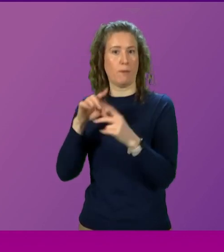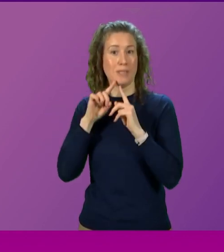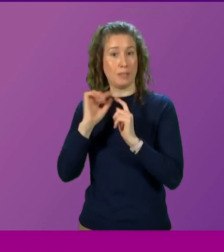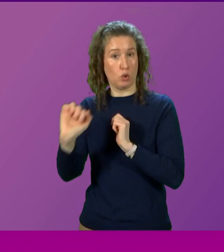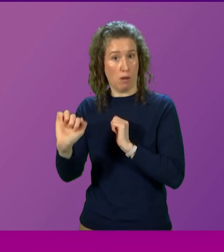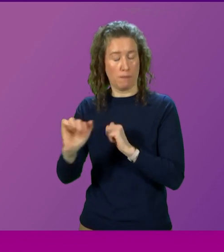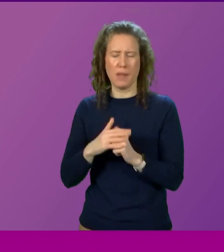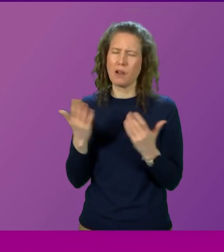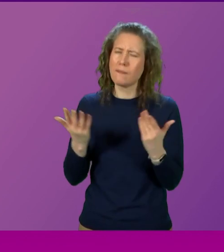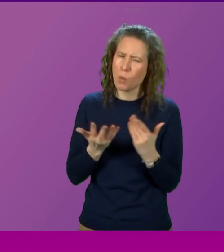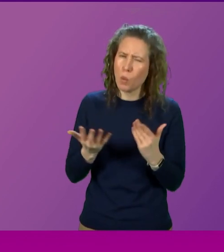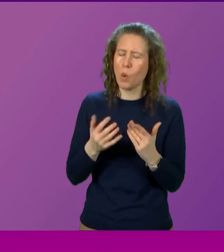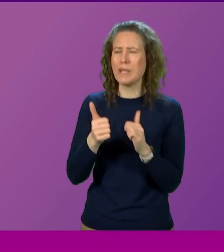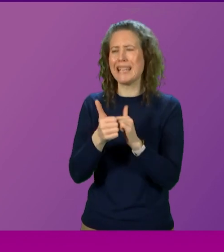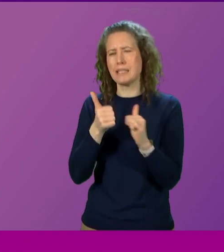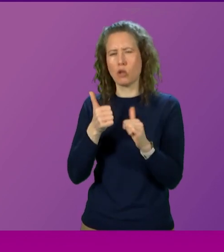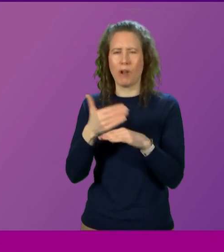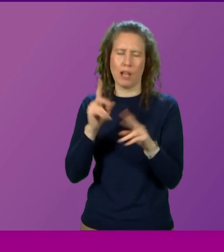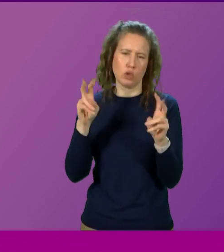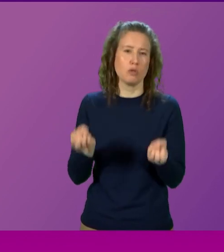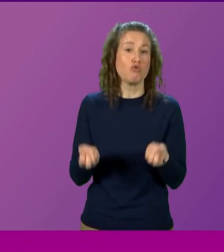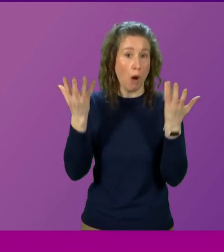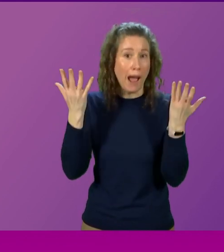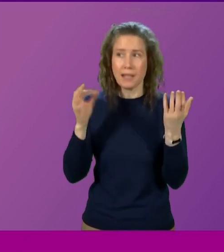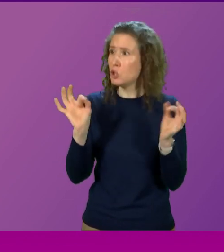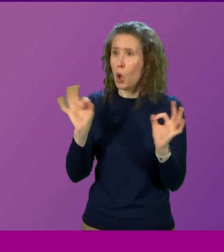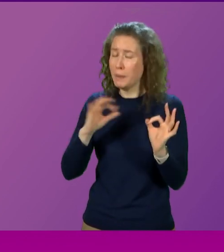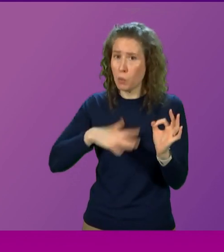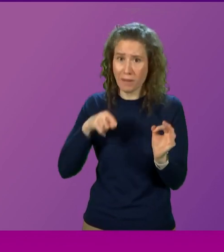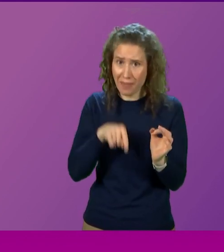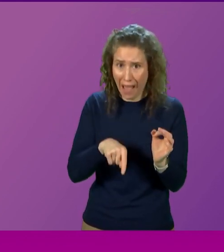Of course, industrial action is in no one’s interests: it is not in the interests of teachers,